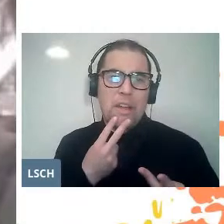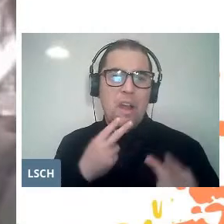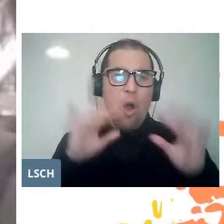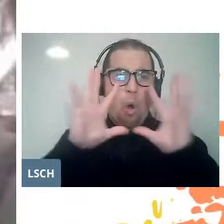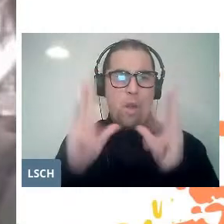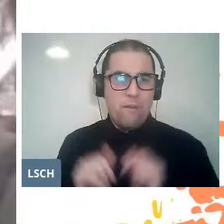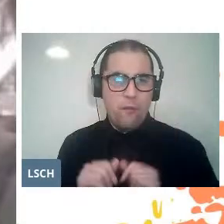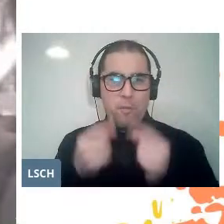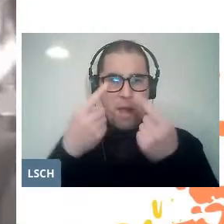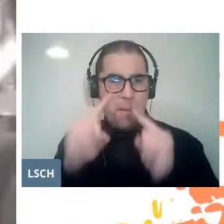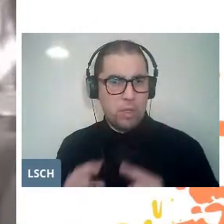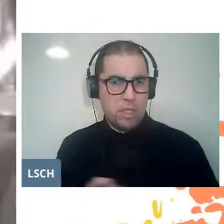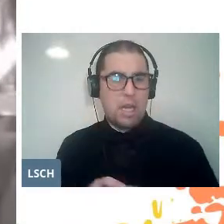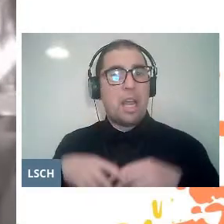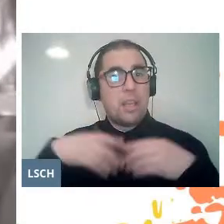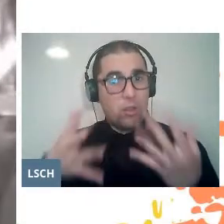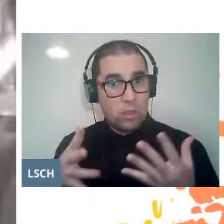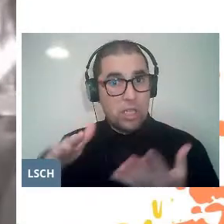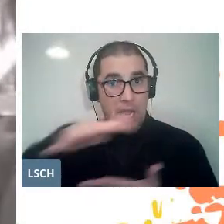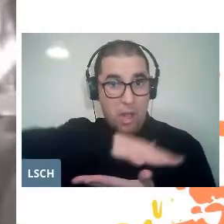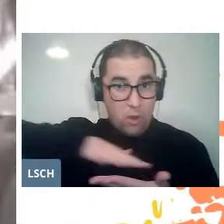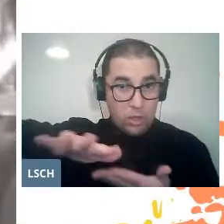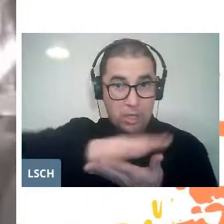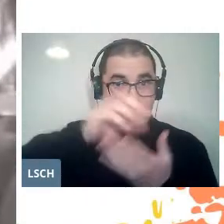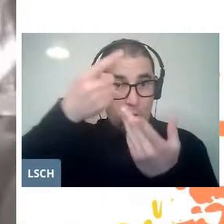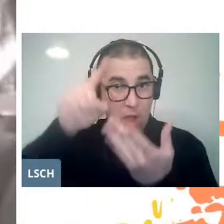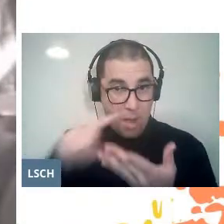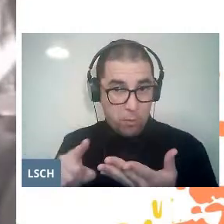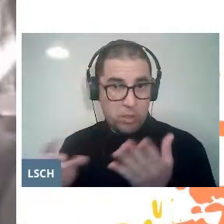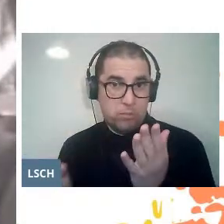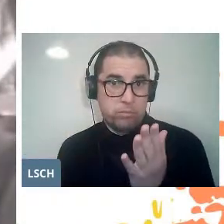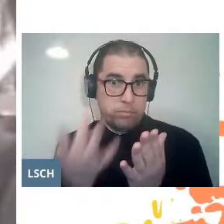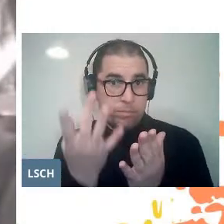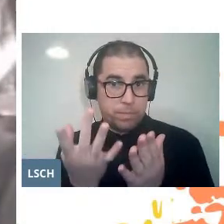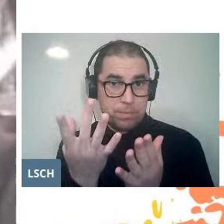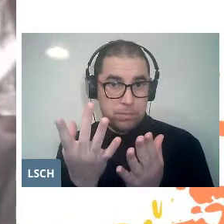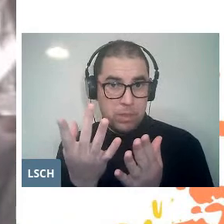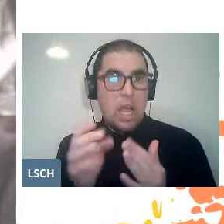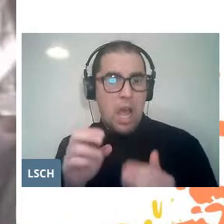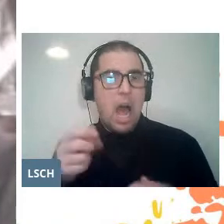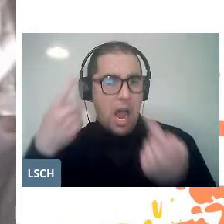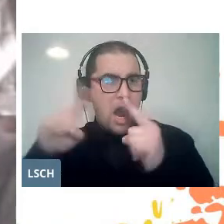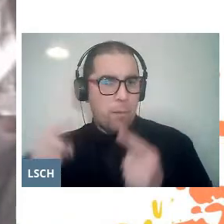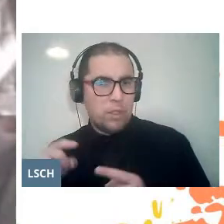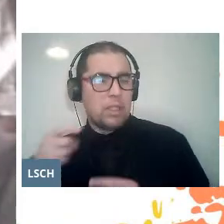In this context, music will emerge as a means of escape and at the same time